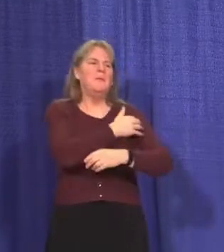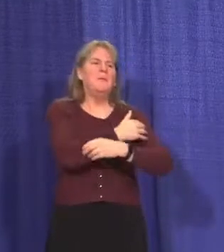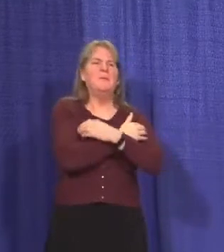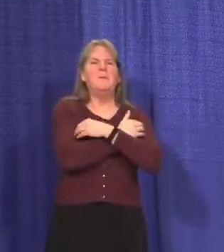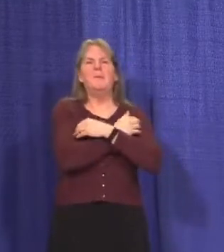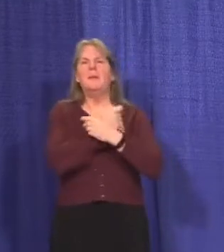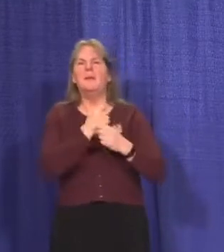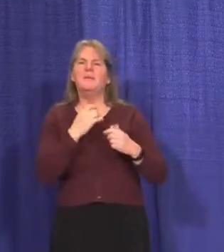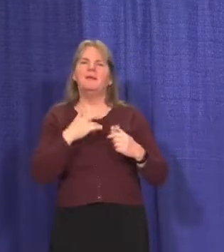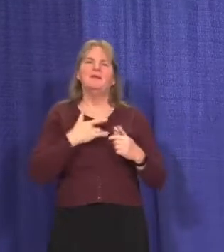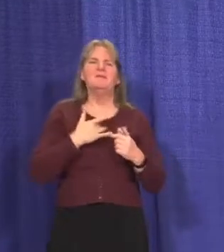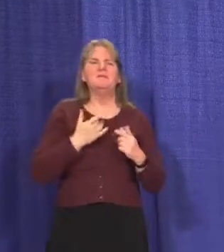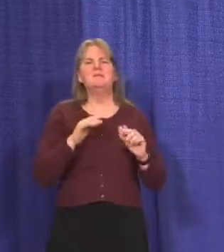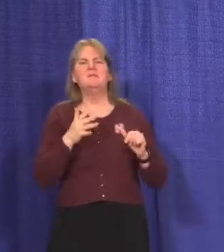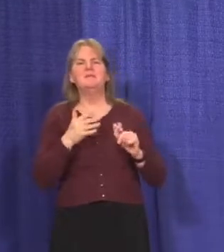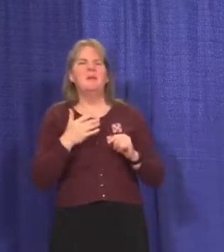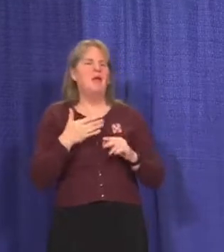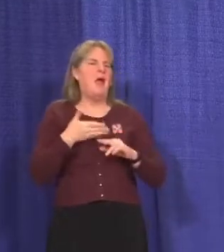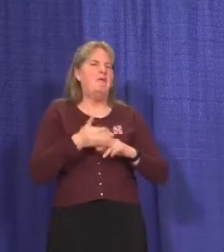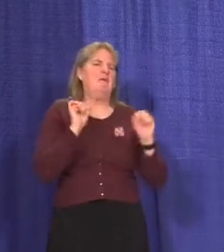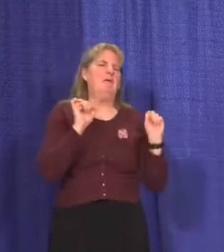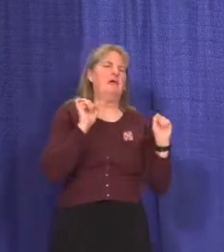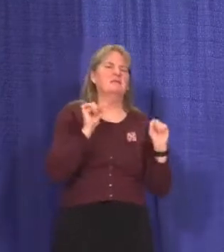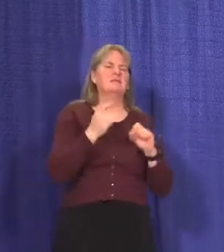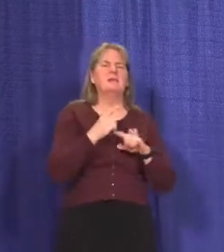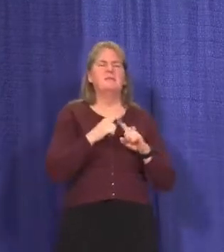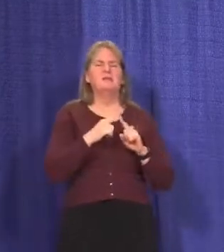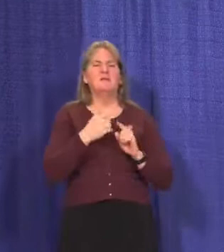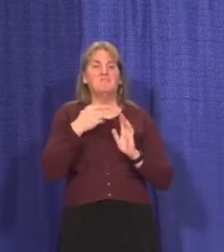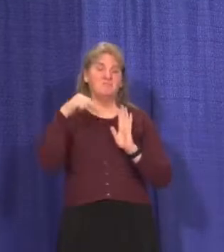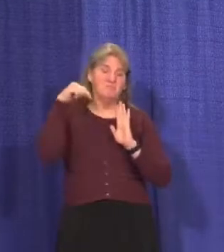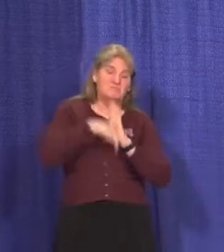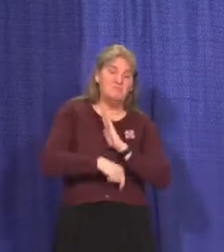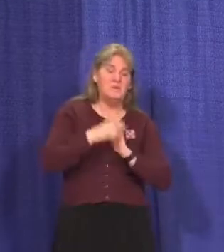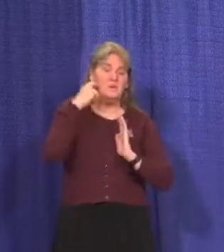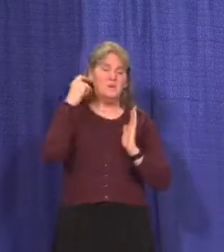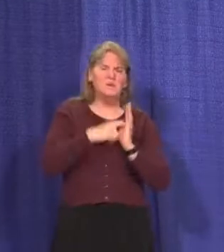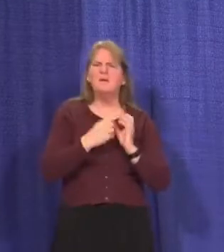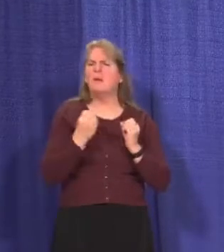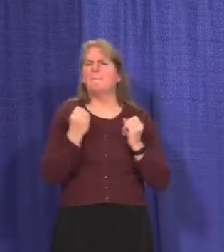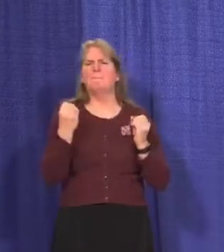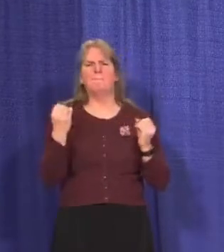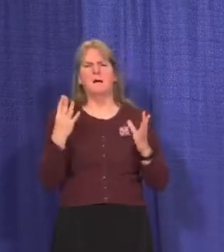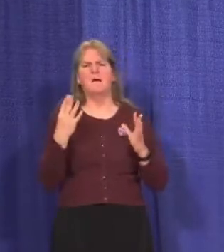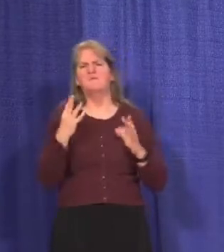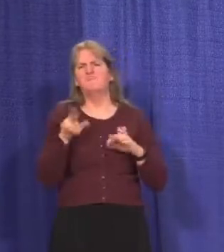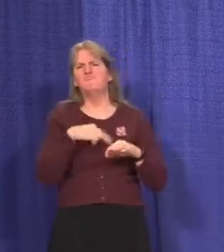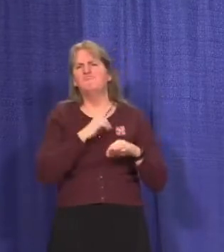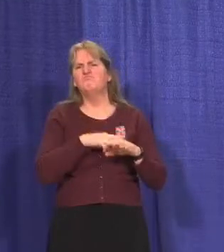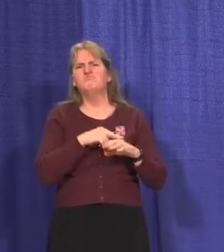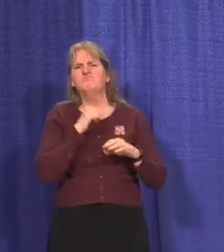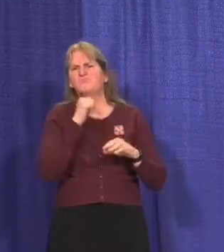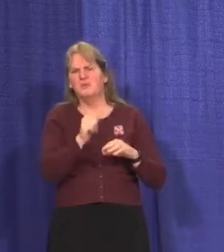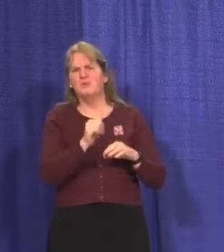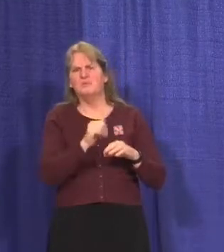working out but you don't notice a significant difference from how you feel on a usual day.